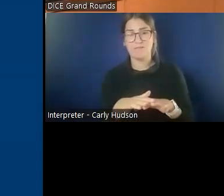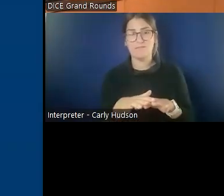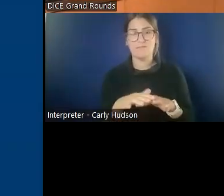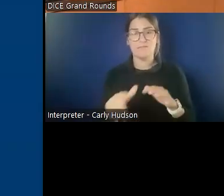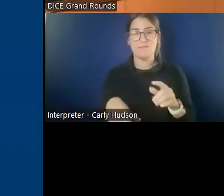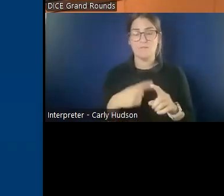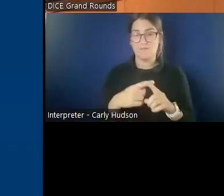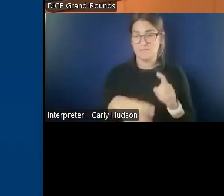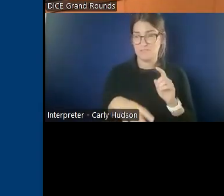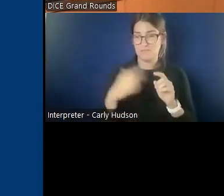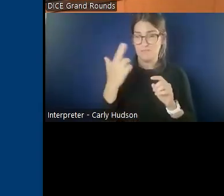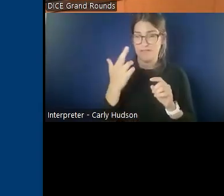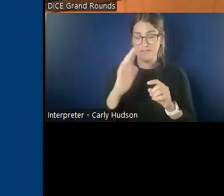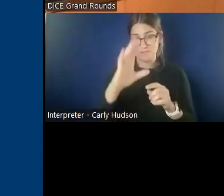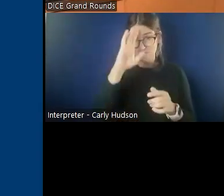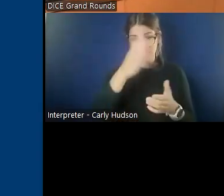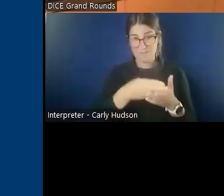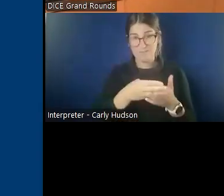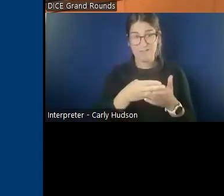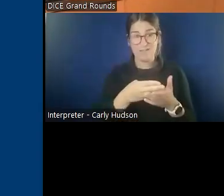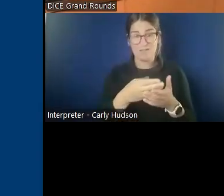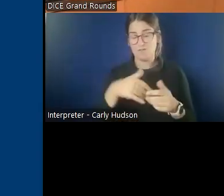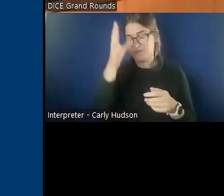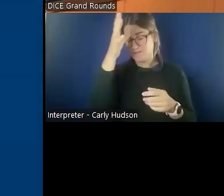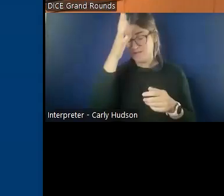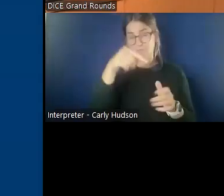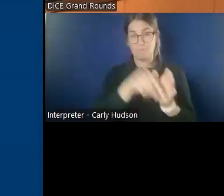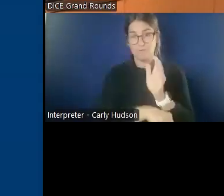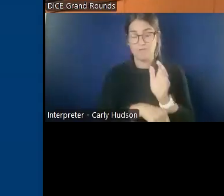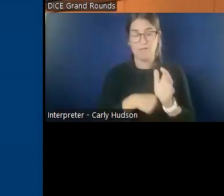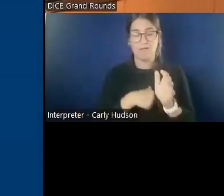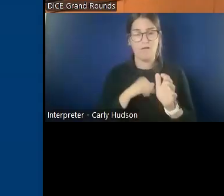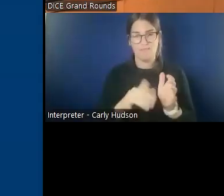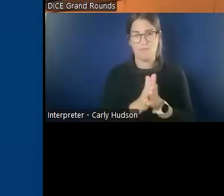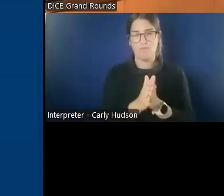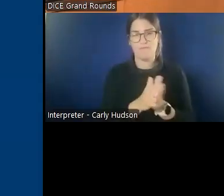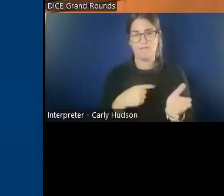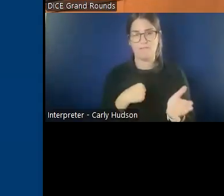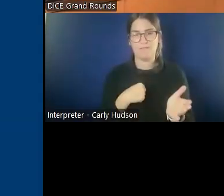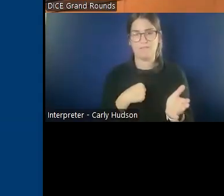was murdered over something sensus like this was really main motivator for me to go to the support